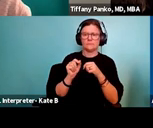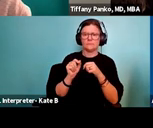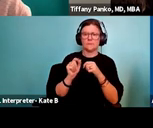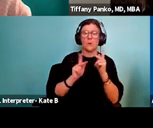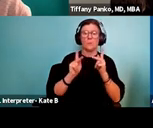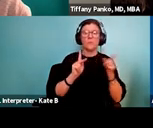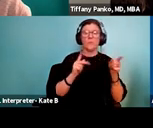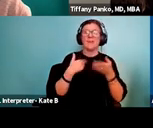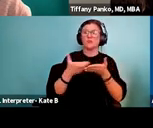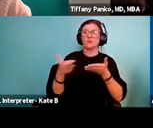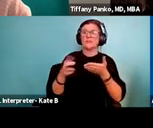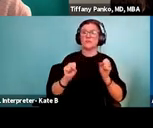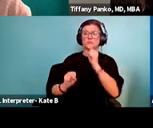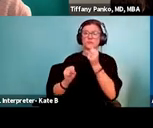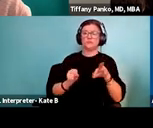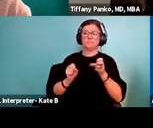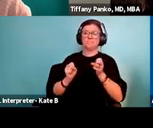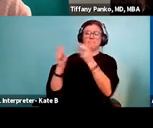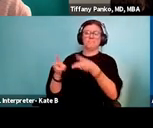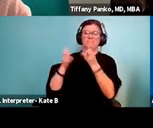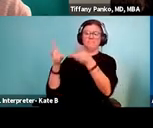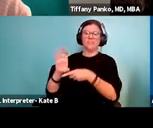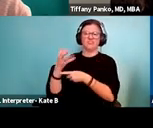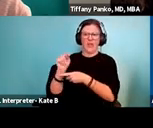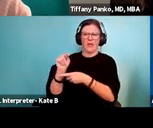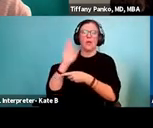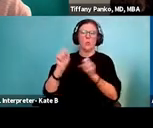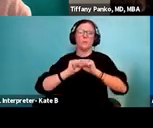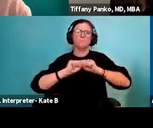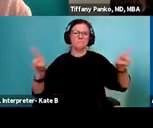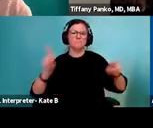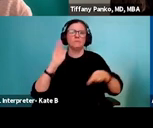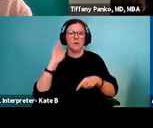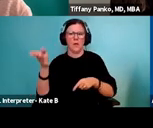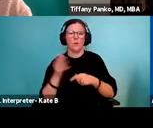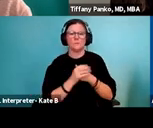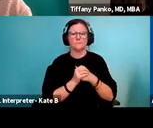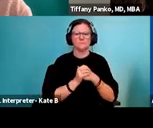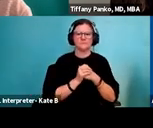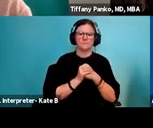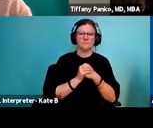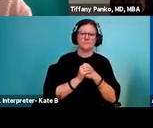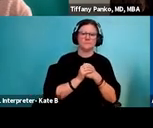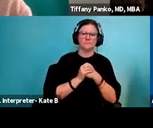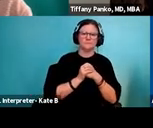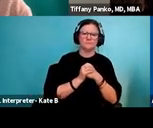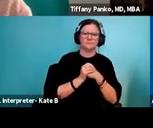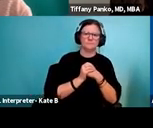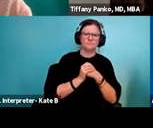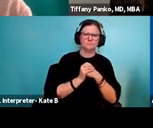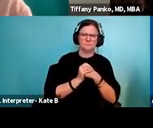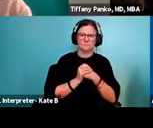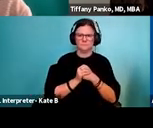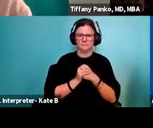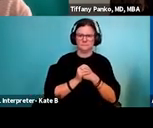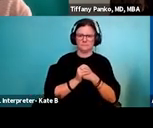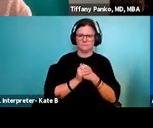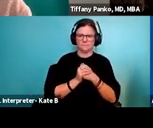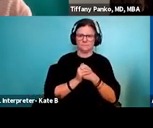a bunch of resources and we will be sure to share those after the workshop today or tomorrow.